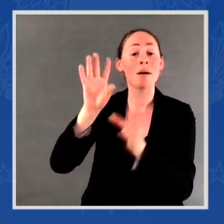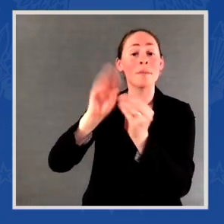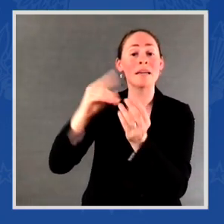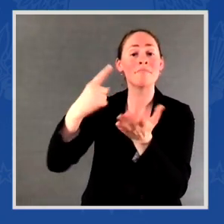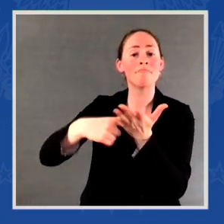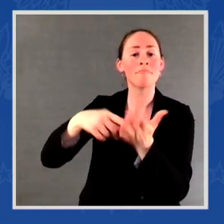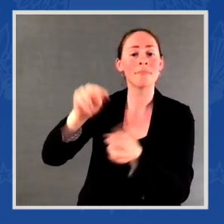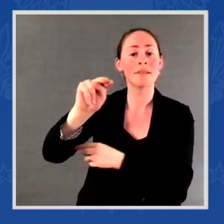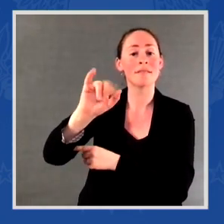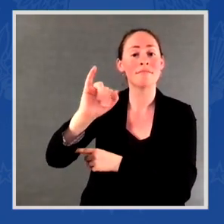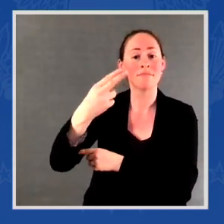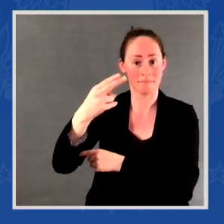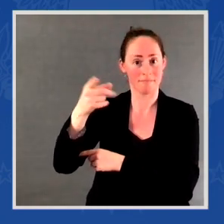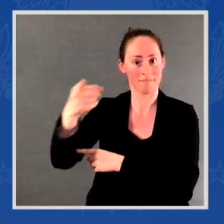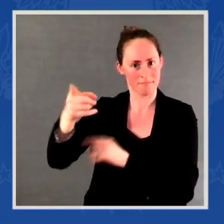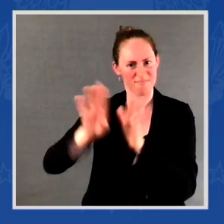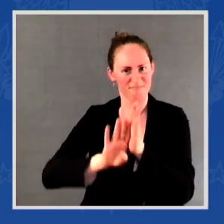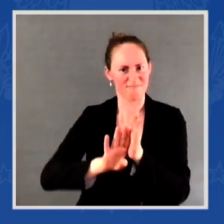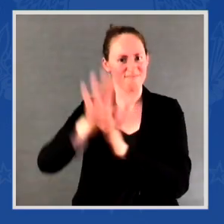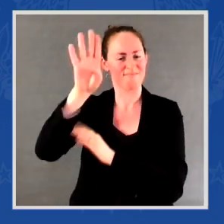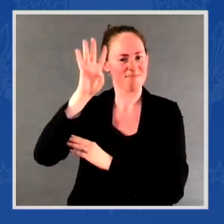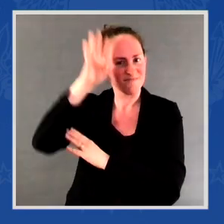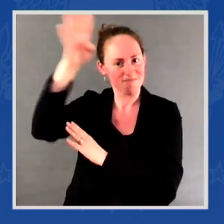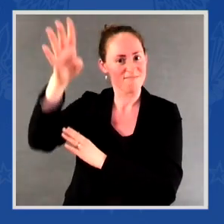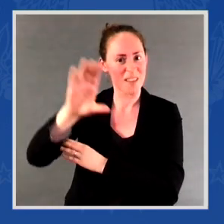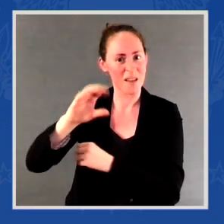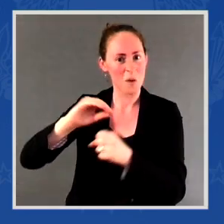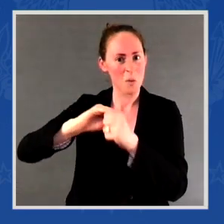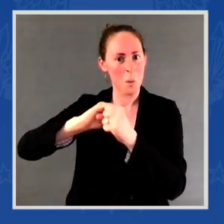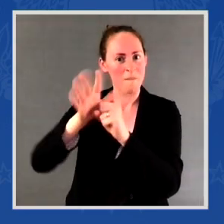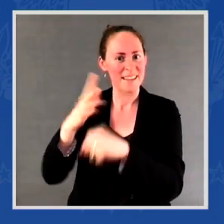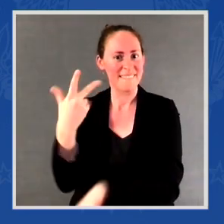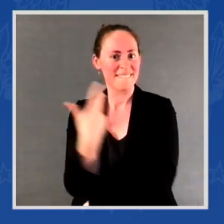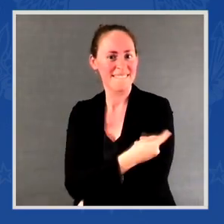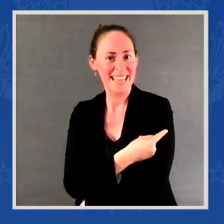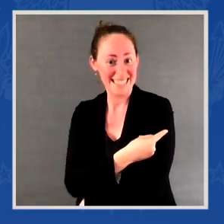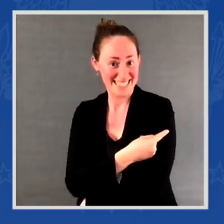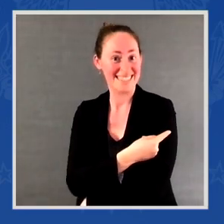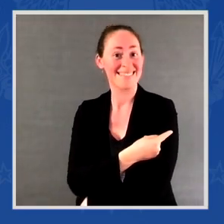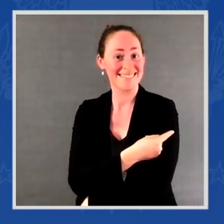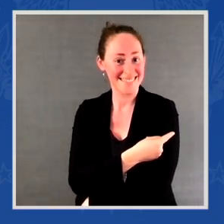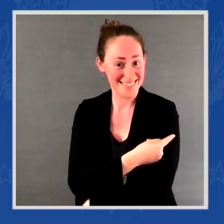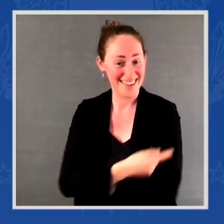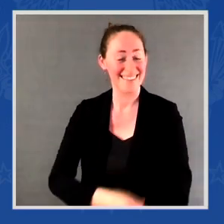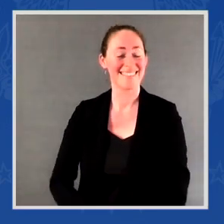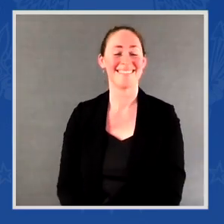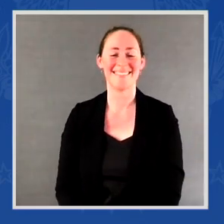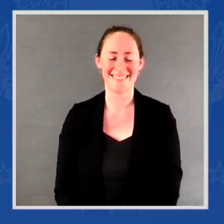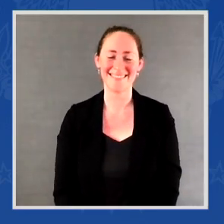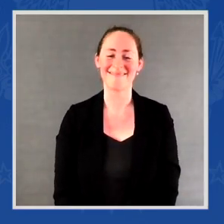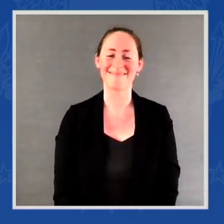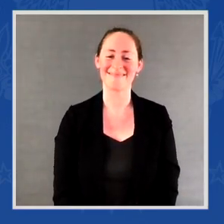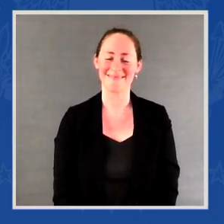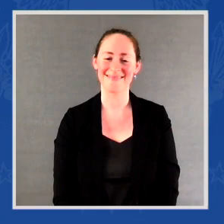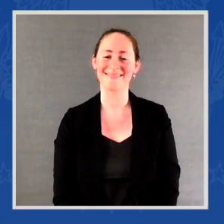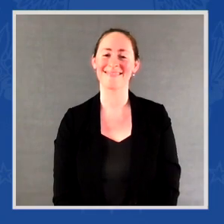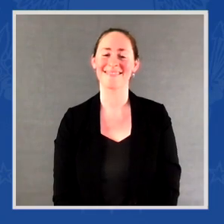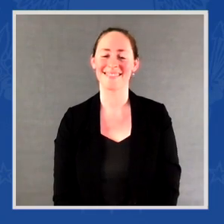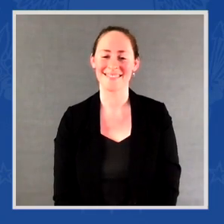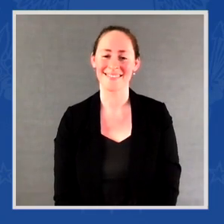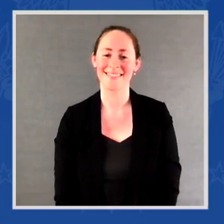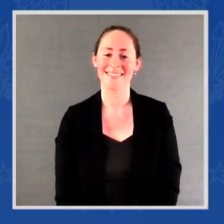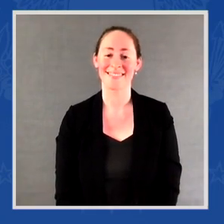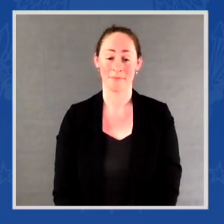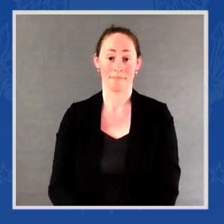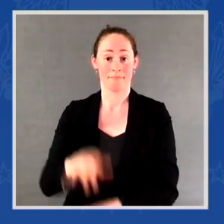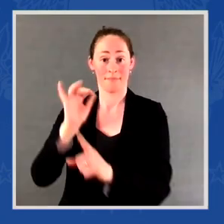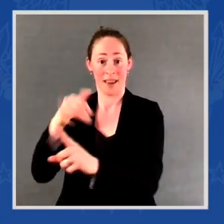a vaccine that was developed after decades of research